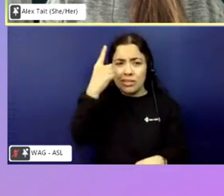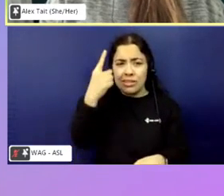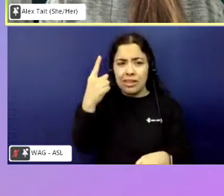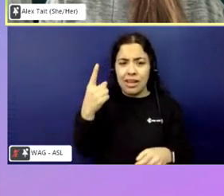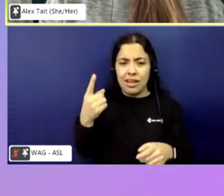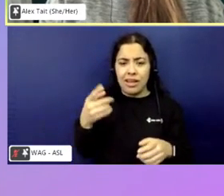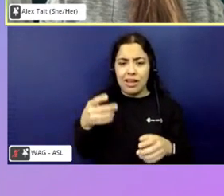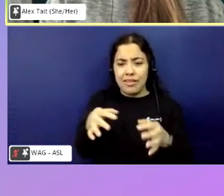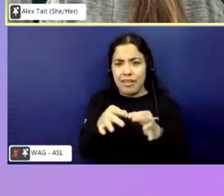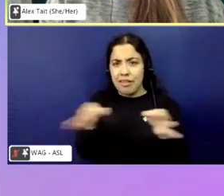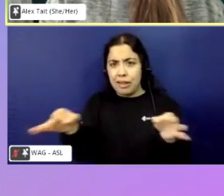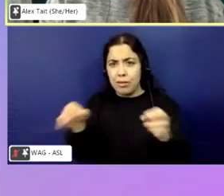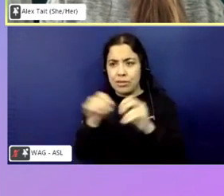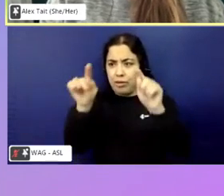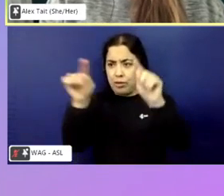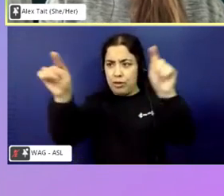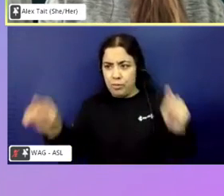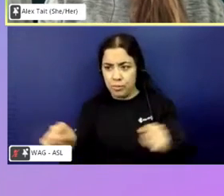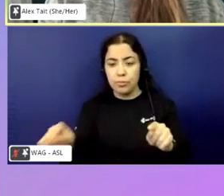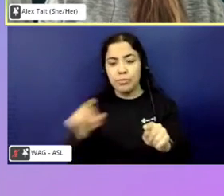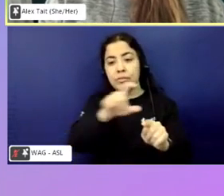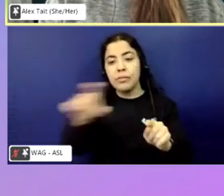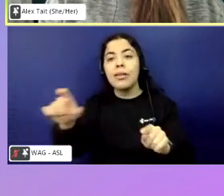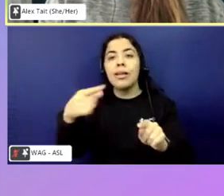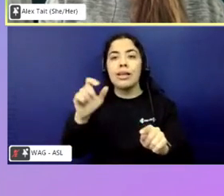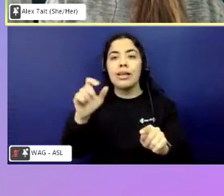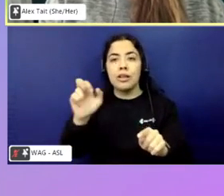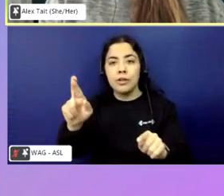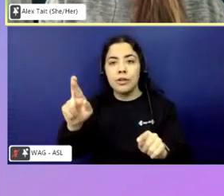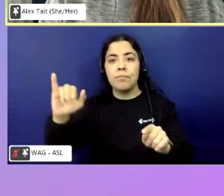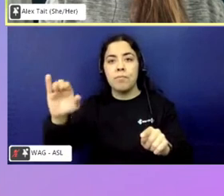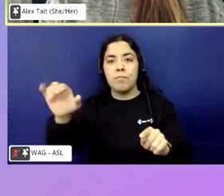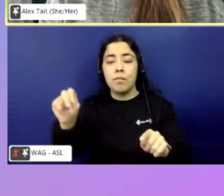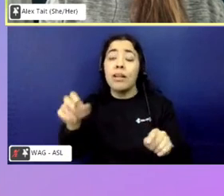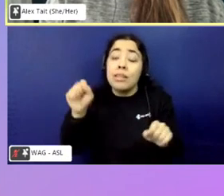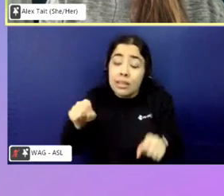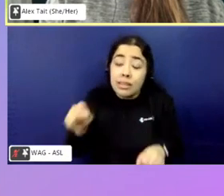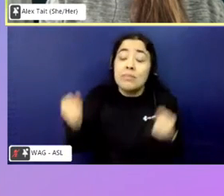is. This comes from my own unfamiliarity bias. I can't even understand the language